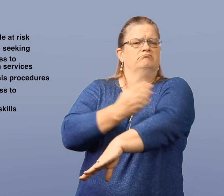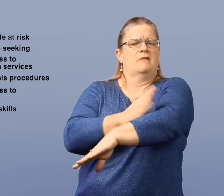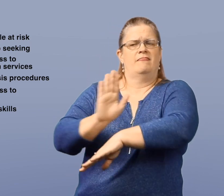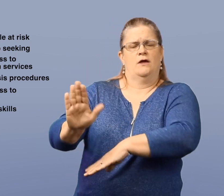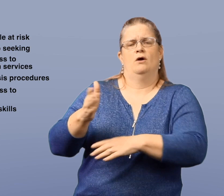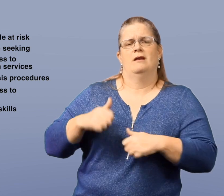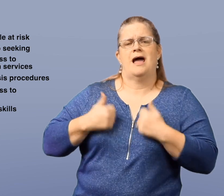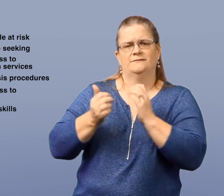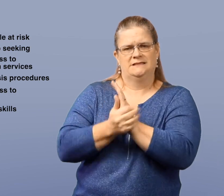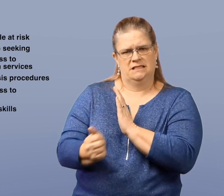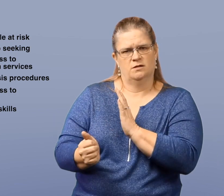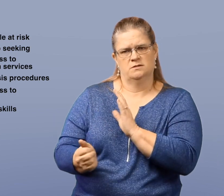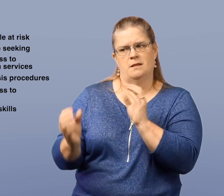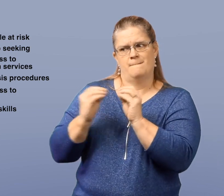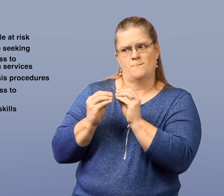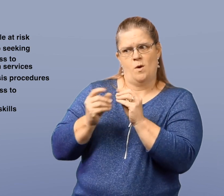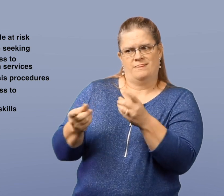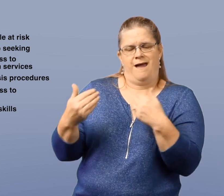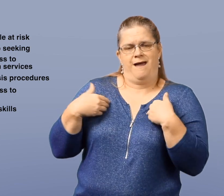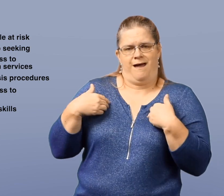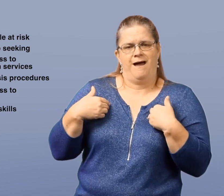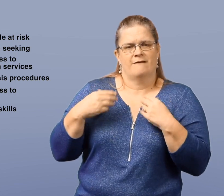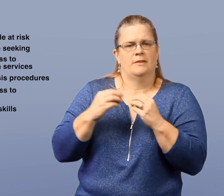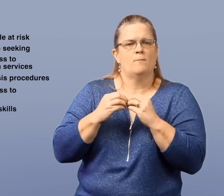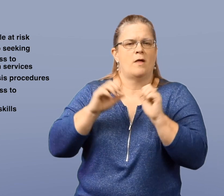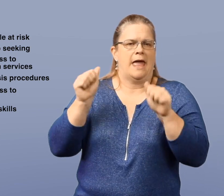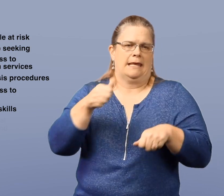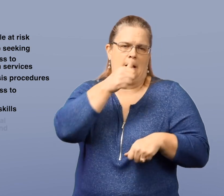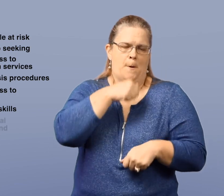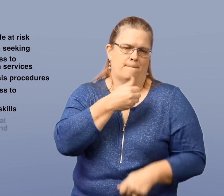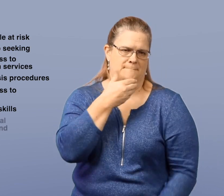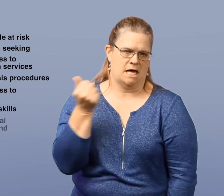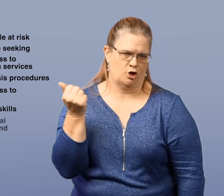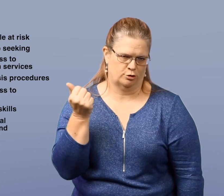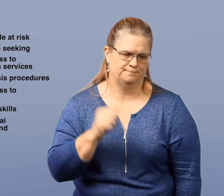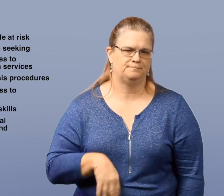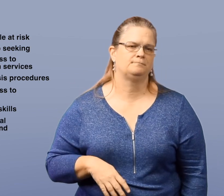enhancing their life skills enhances their resiliency and ability to cope better.